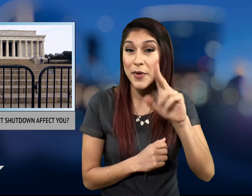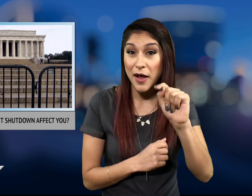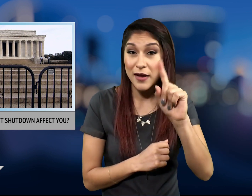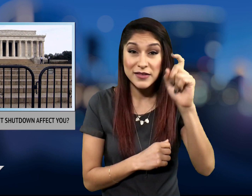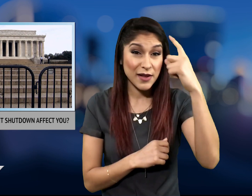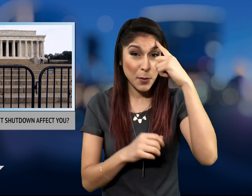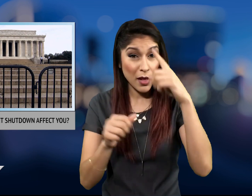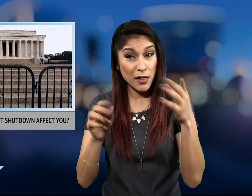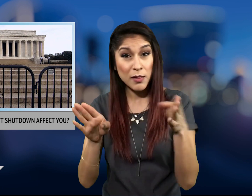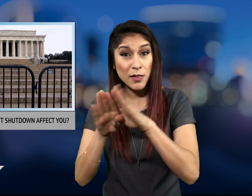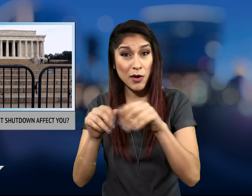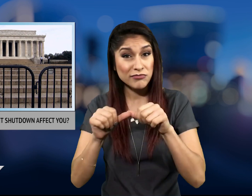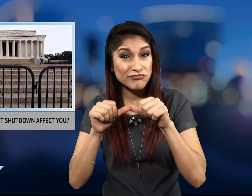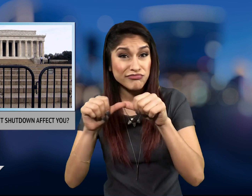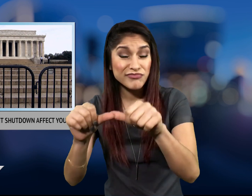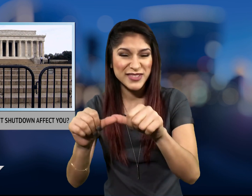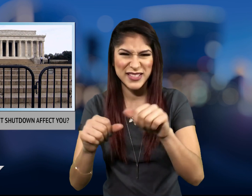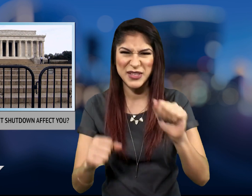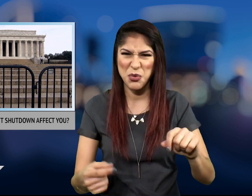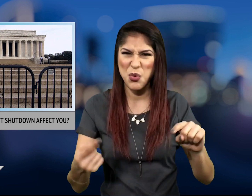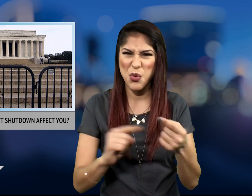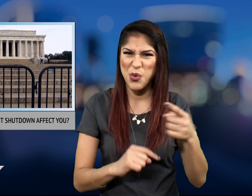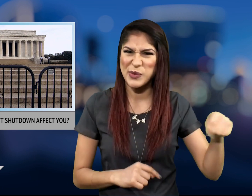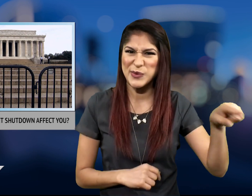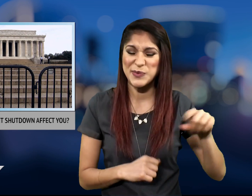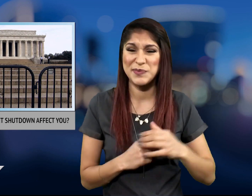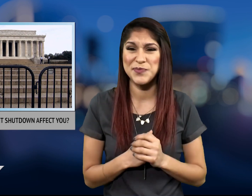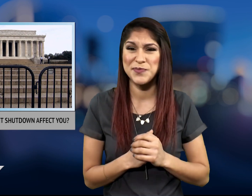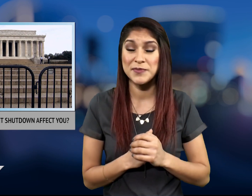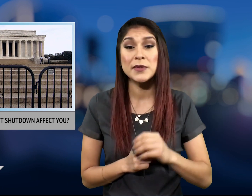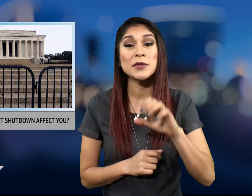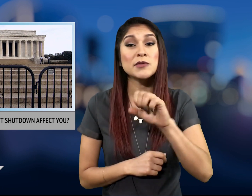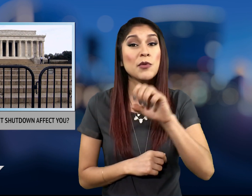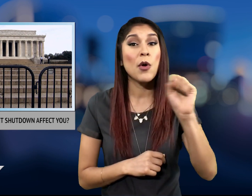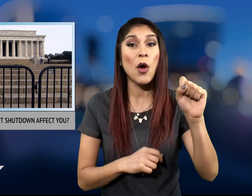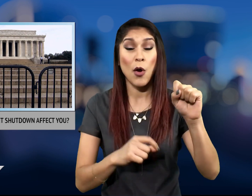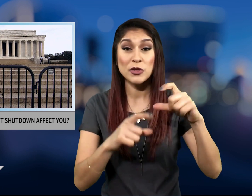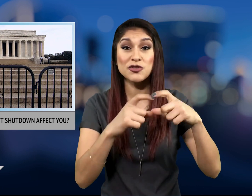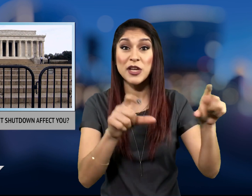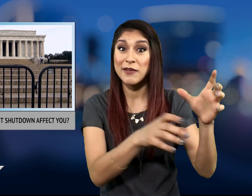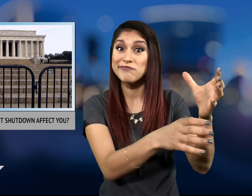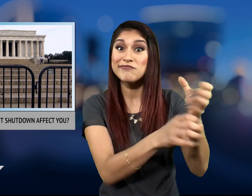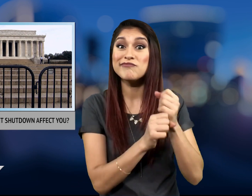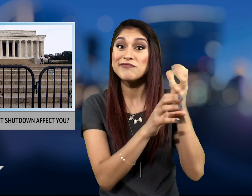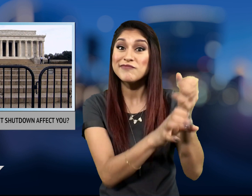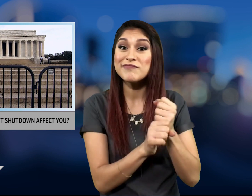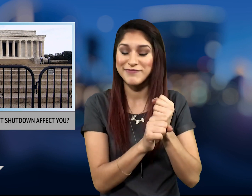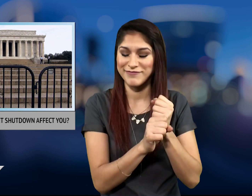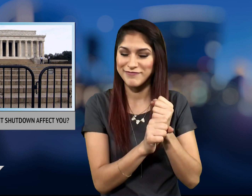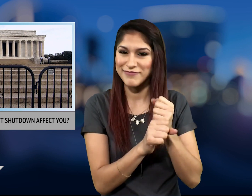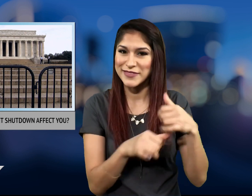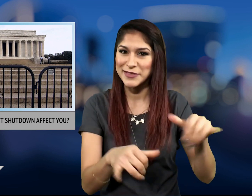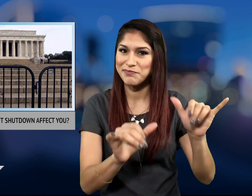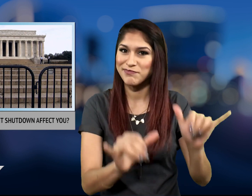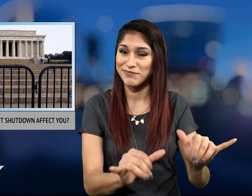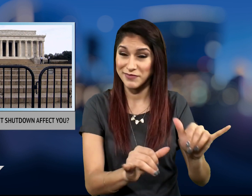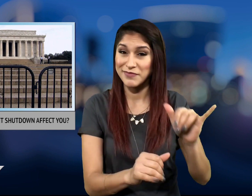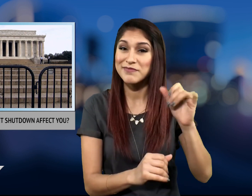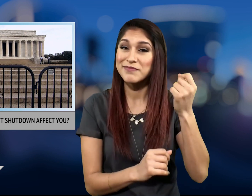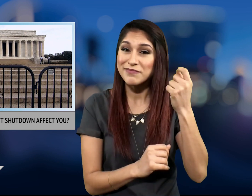But a prolonged shutdown would hurt them. You will still get your Social Security check.